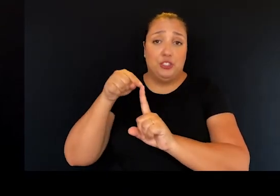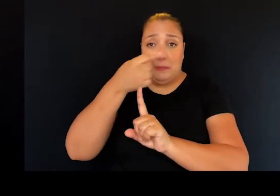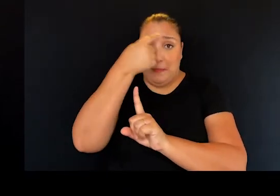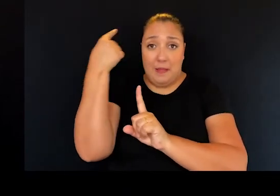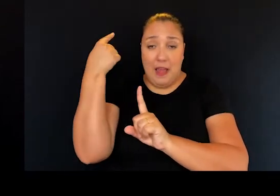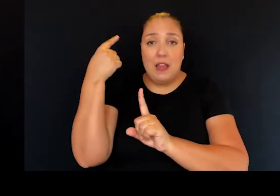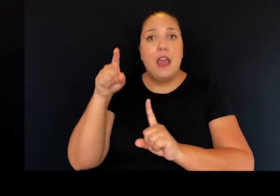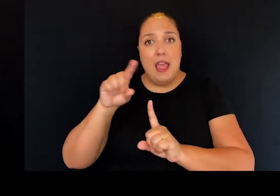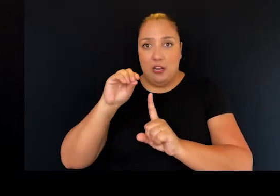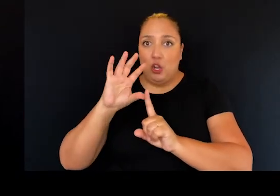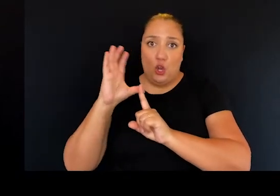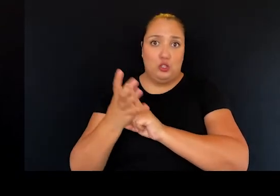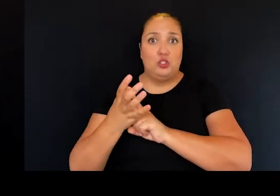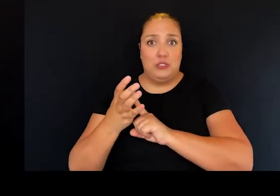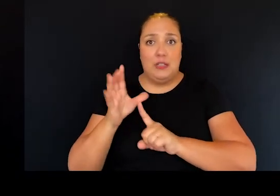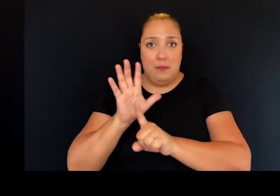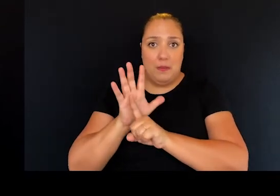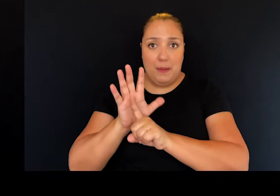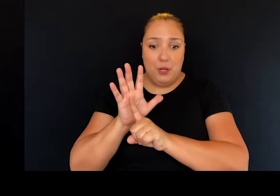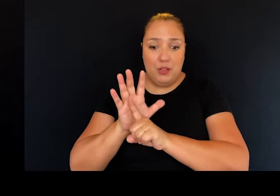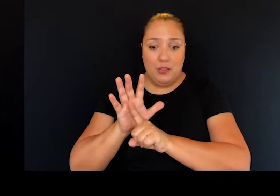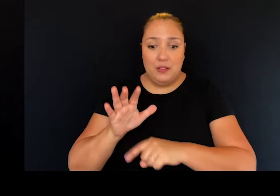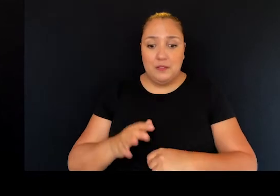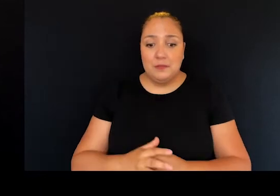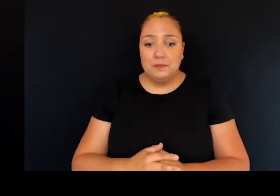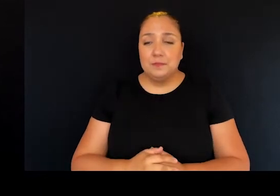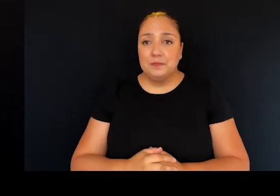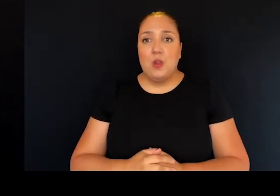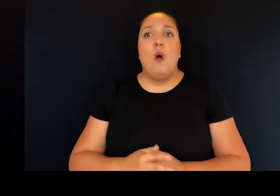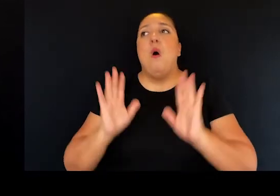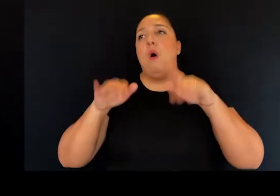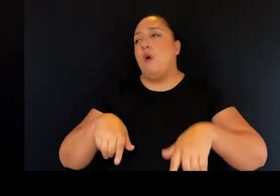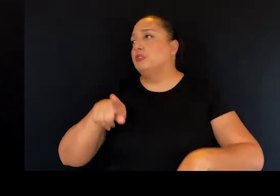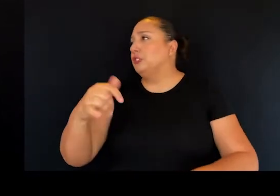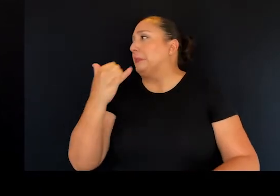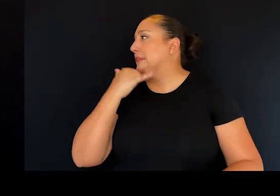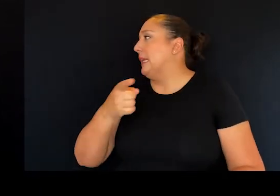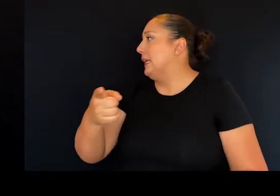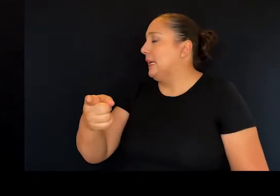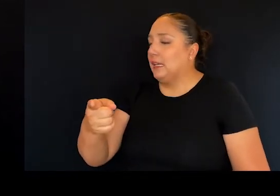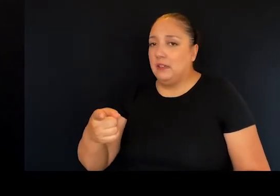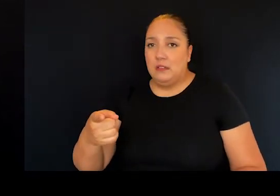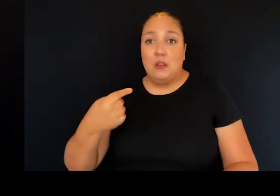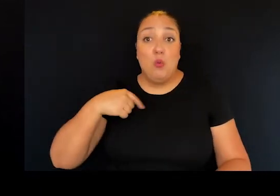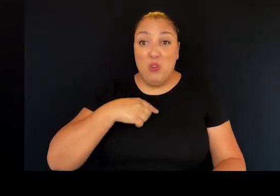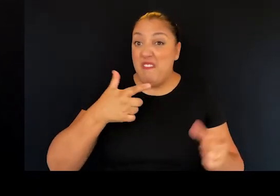"Oh, she made a mistake," and we're very quick to point that out. And then it happened again.